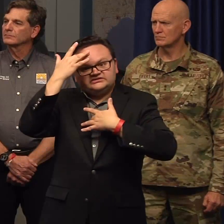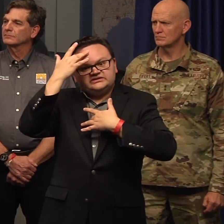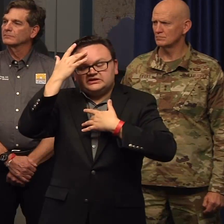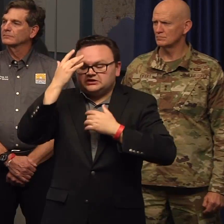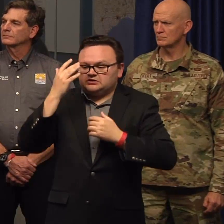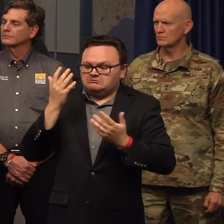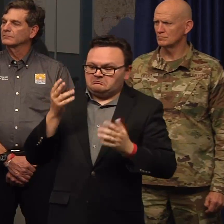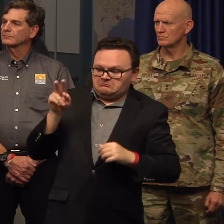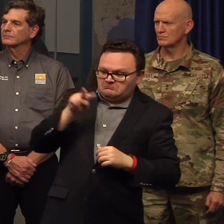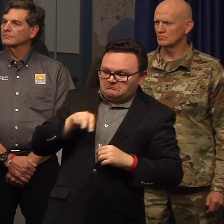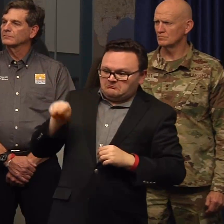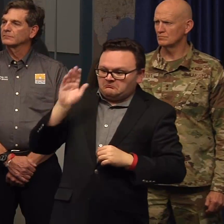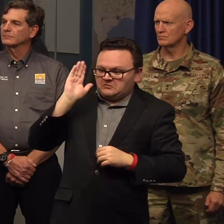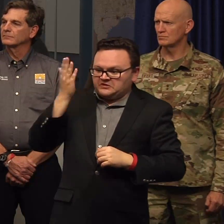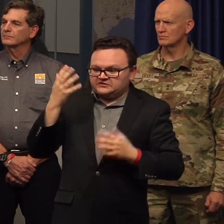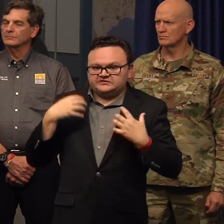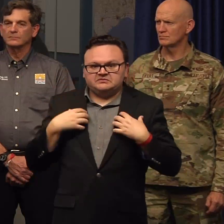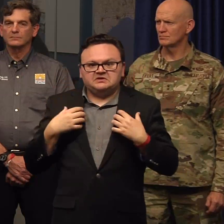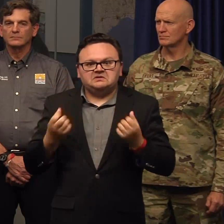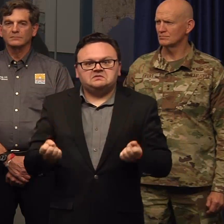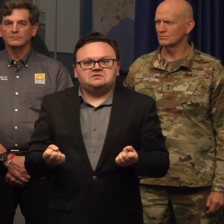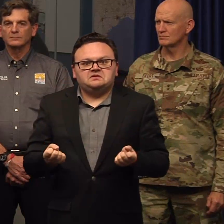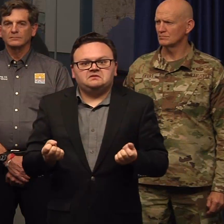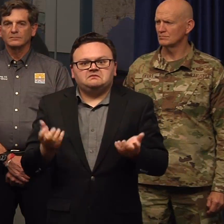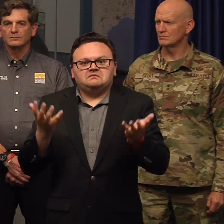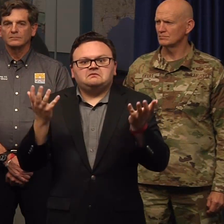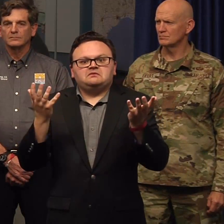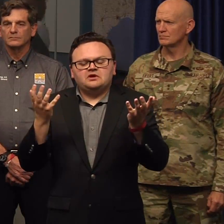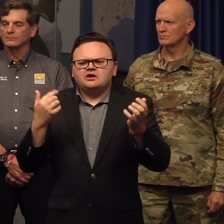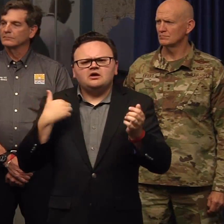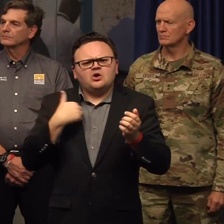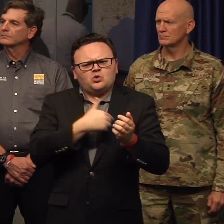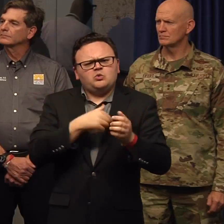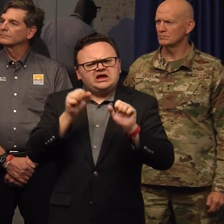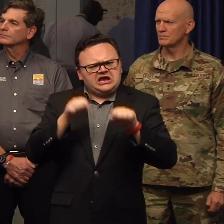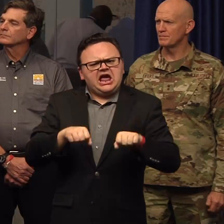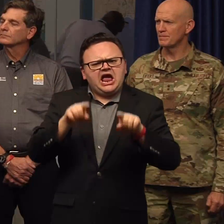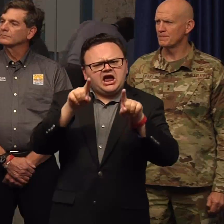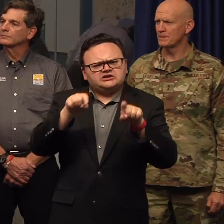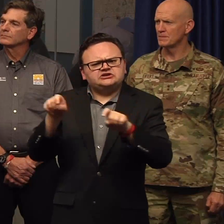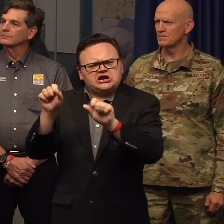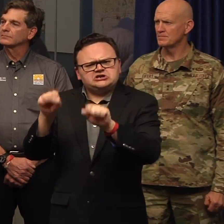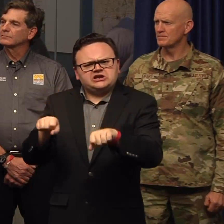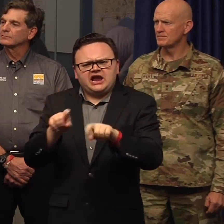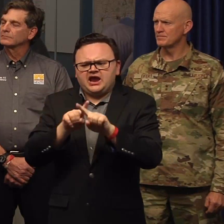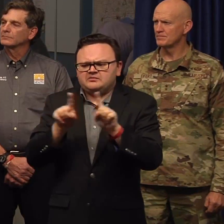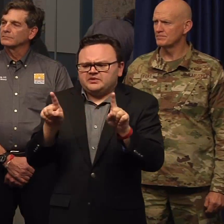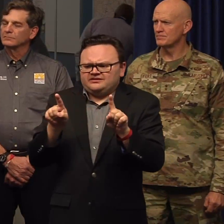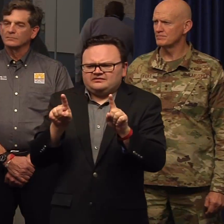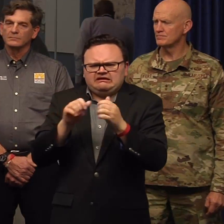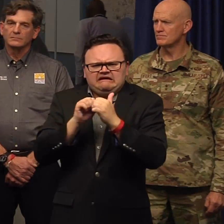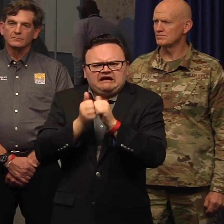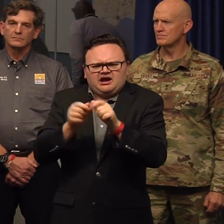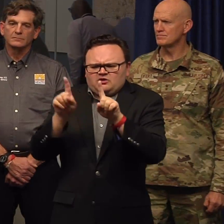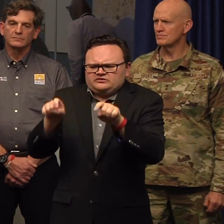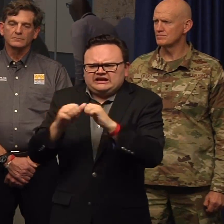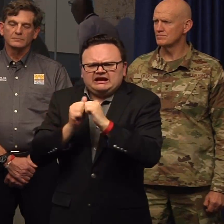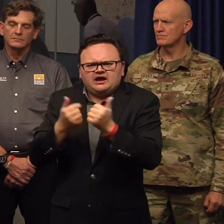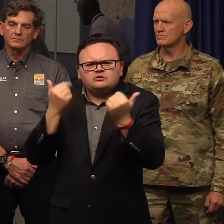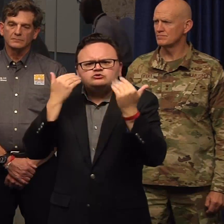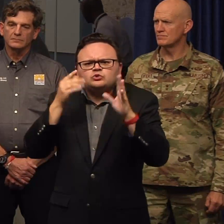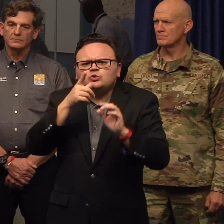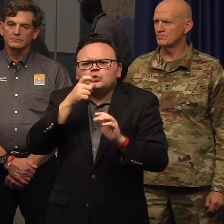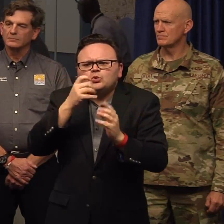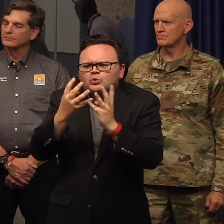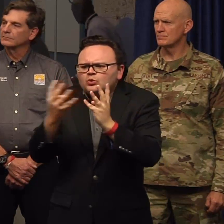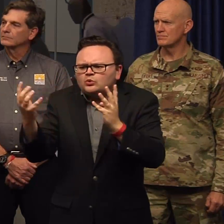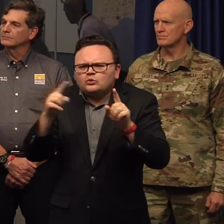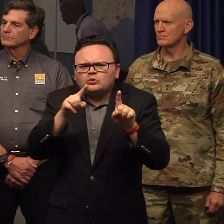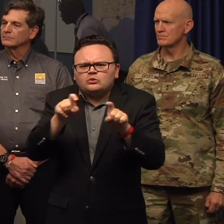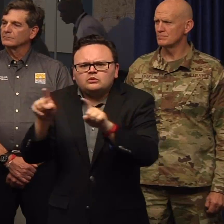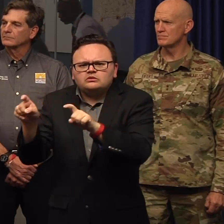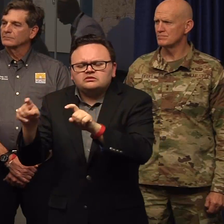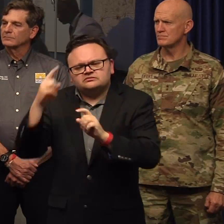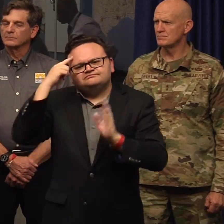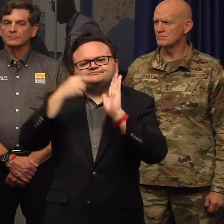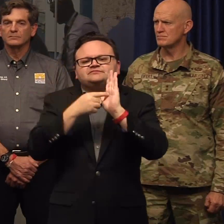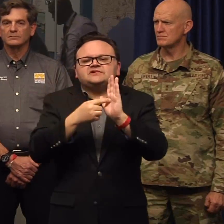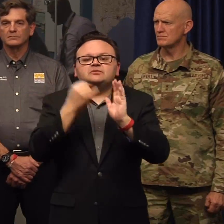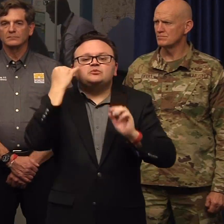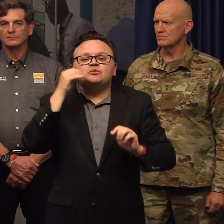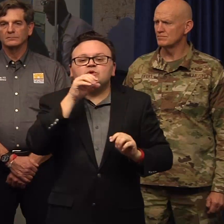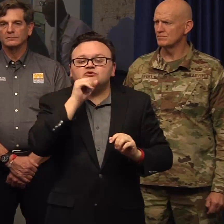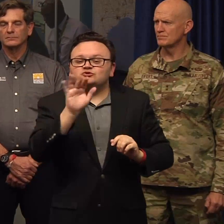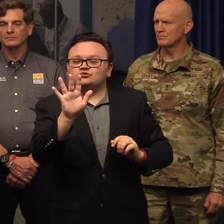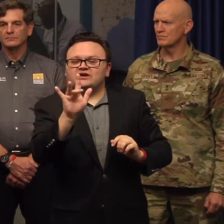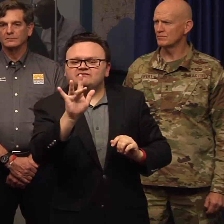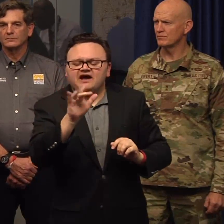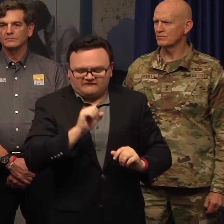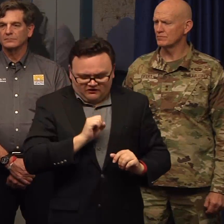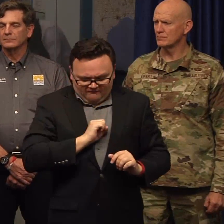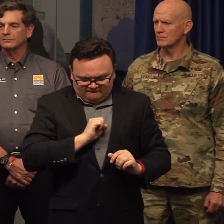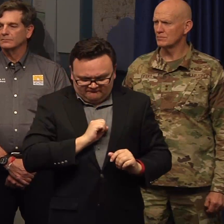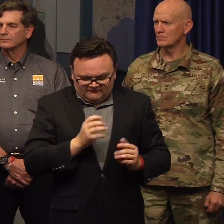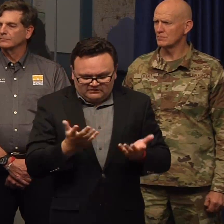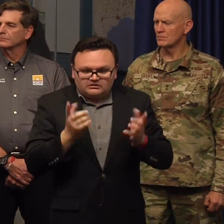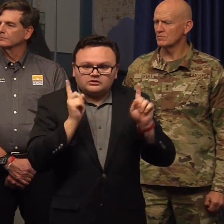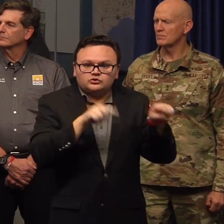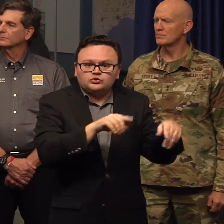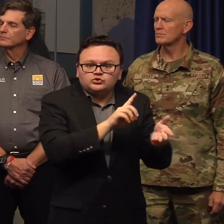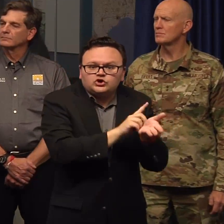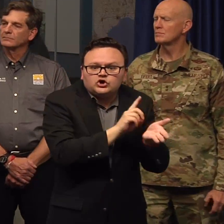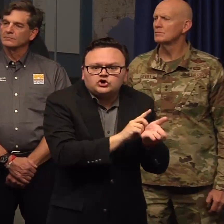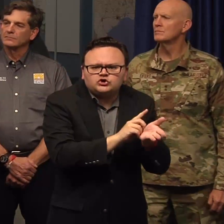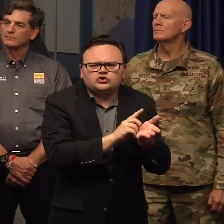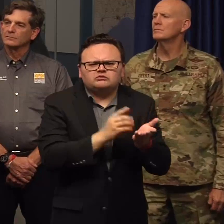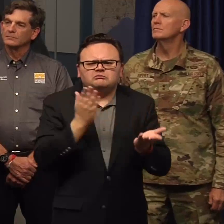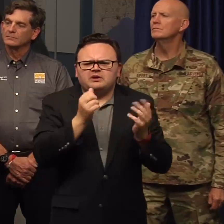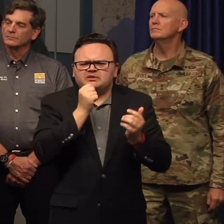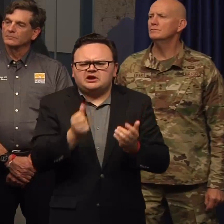WHO IS MILDLY OR ASYMPTOMATIC